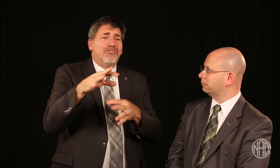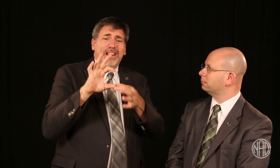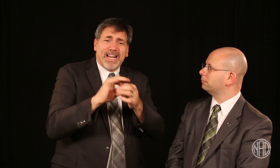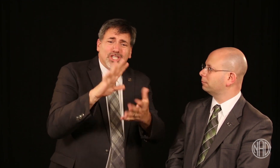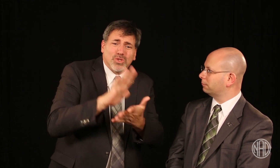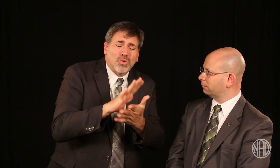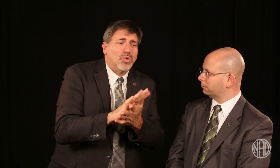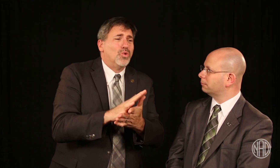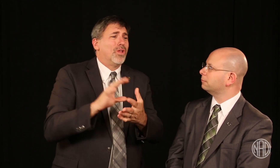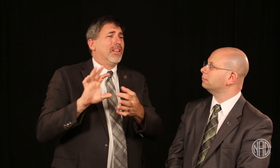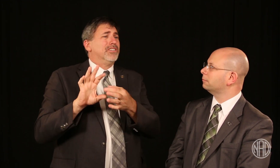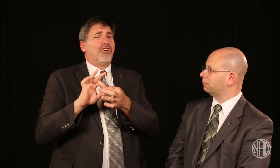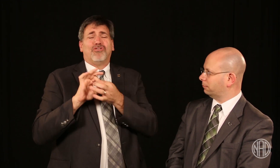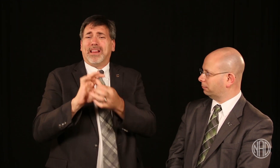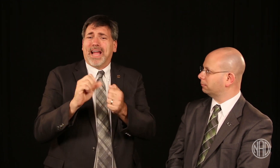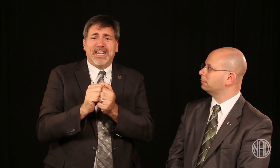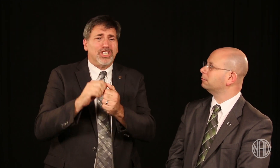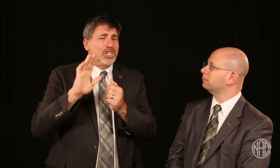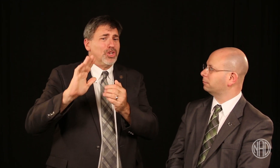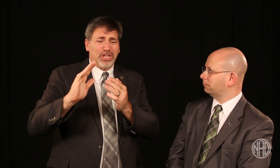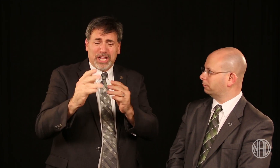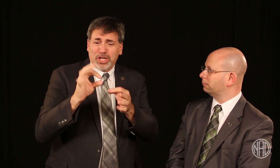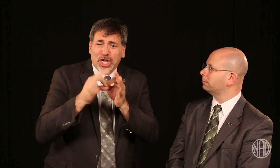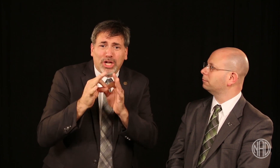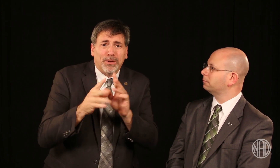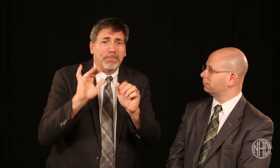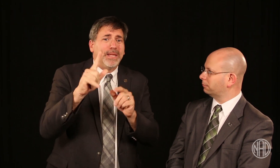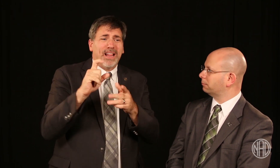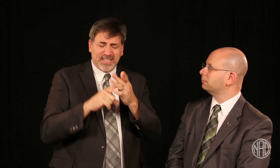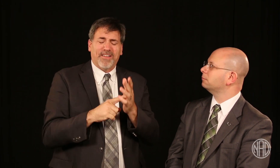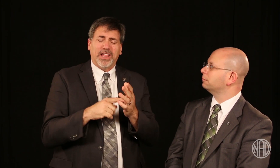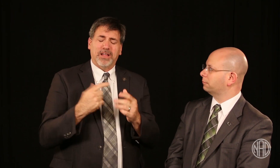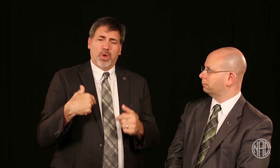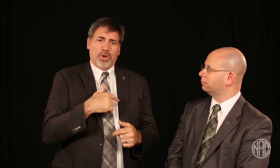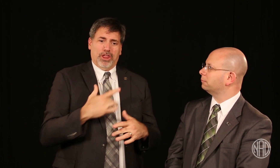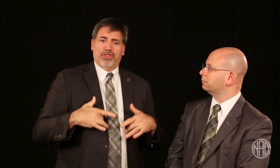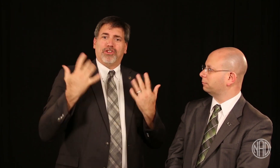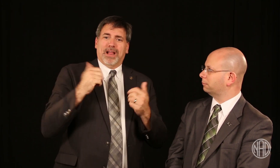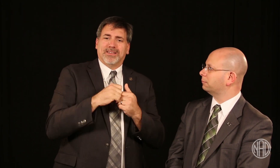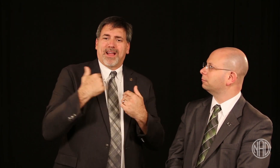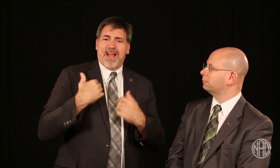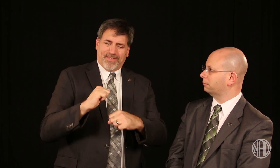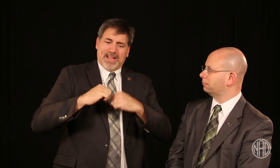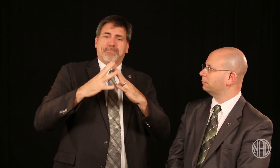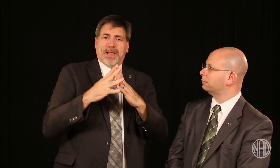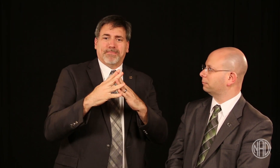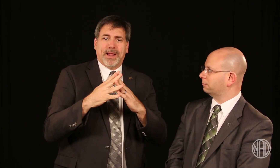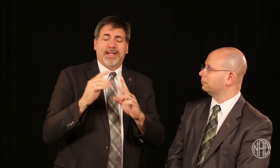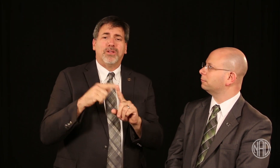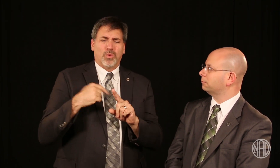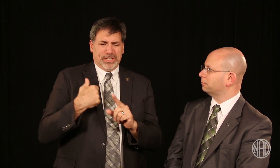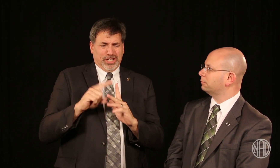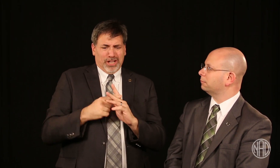It could be related to schools, interpreter bills and so forth. We are thrilled to have implemented the training.